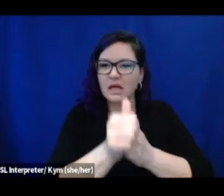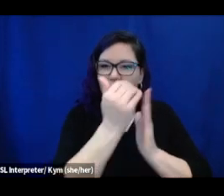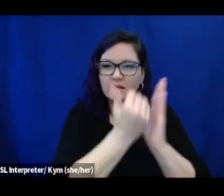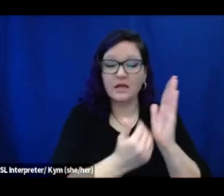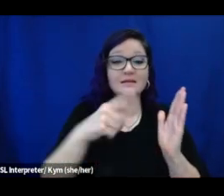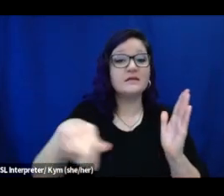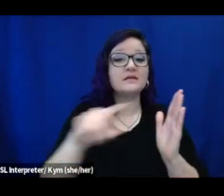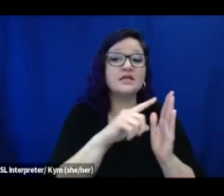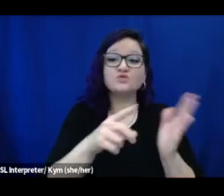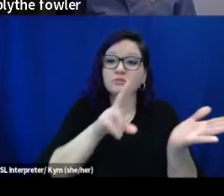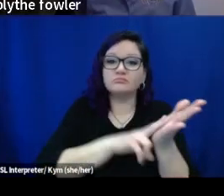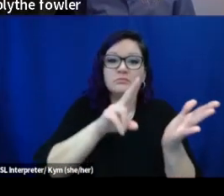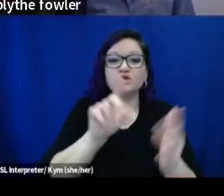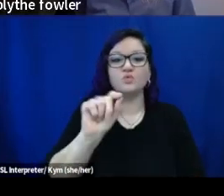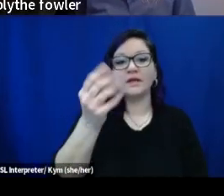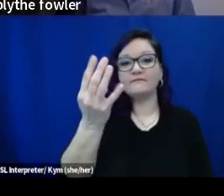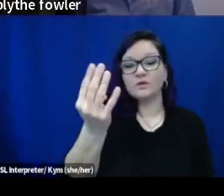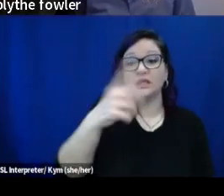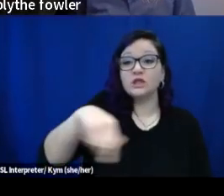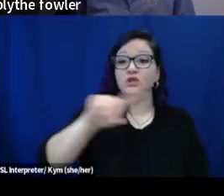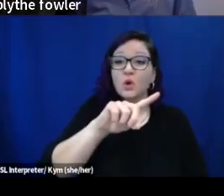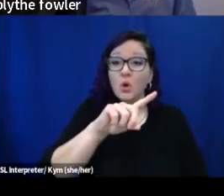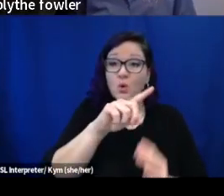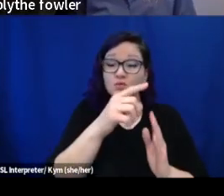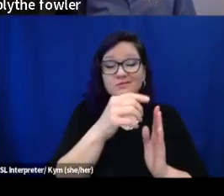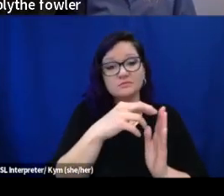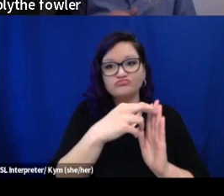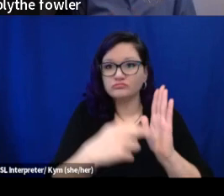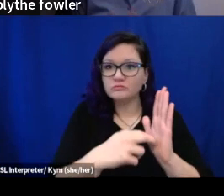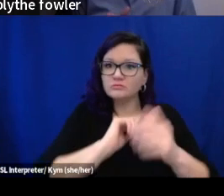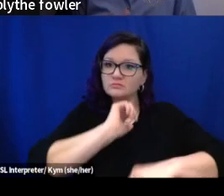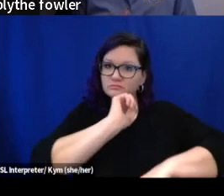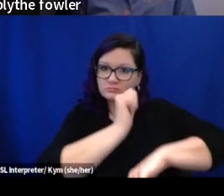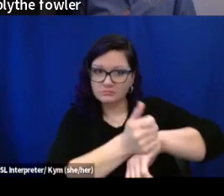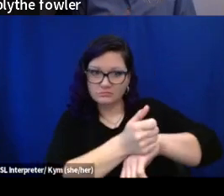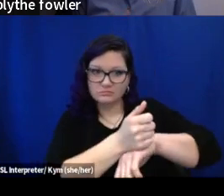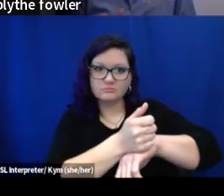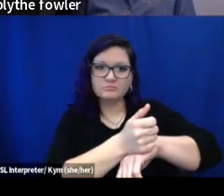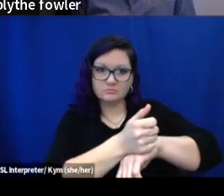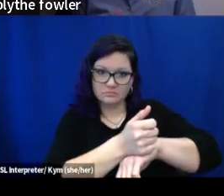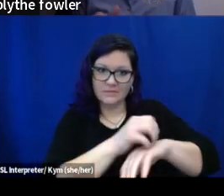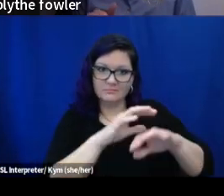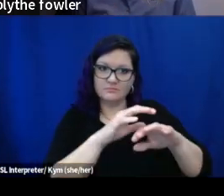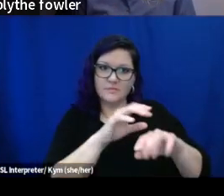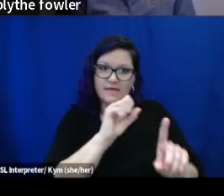The Guidelines established a set in the Disaster Spiritual Care Points of Consensus,